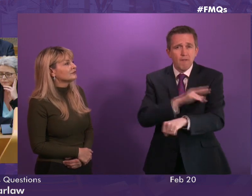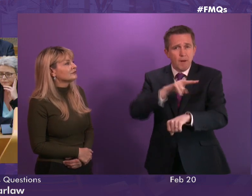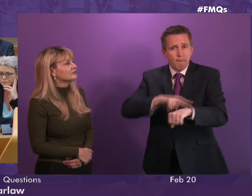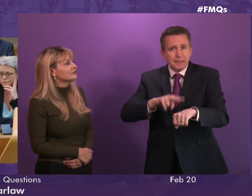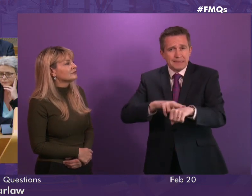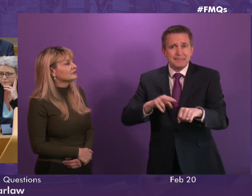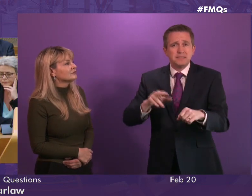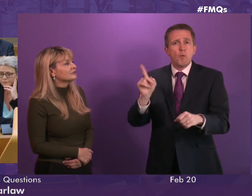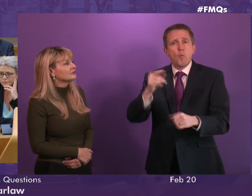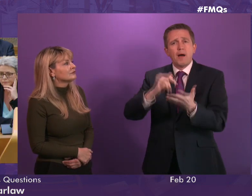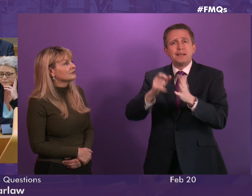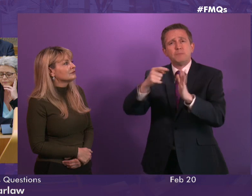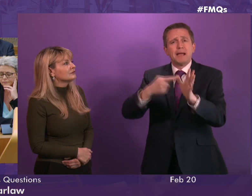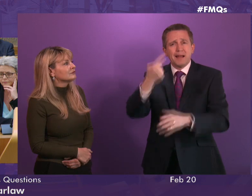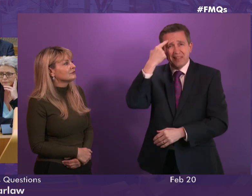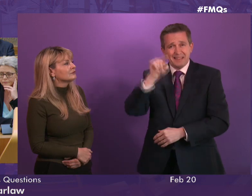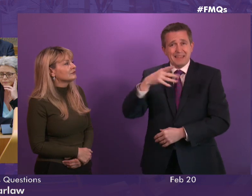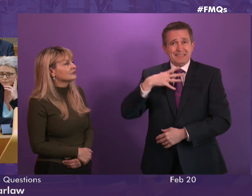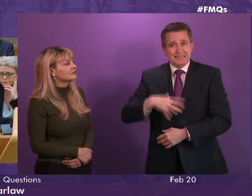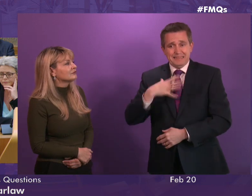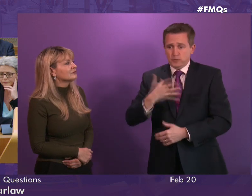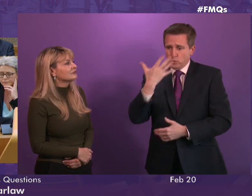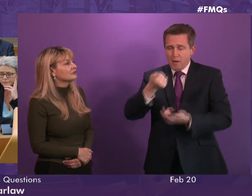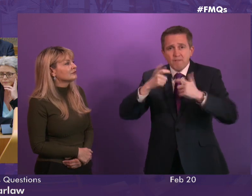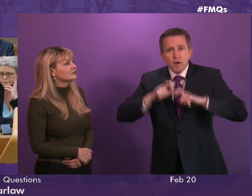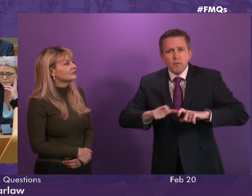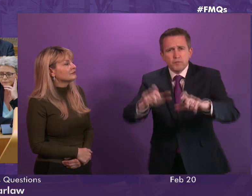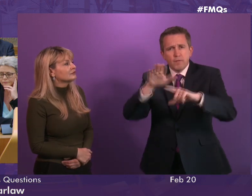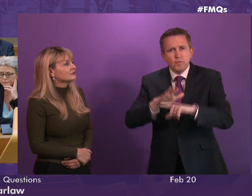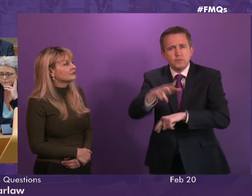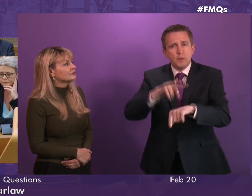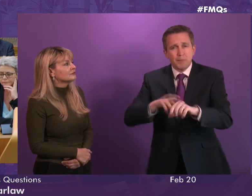SPA believe is needed to ensure a sustainable policing service.